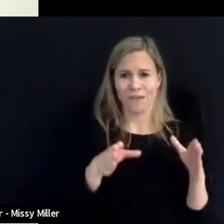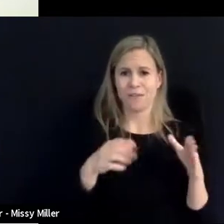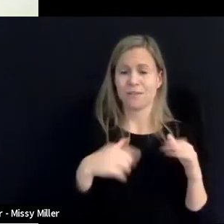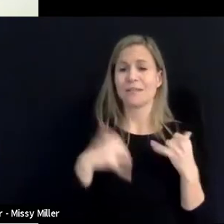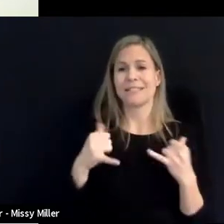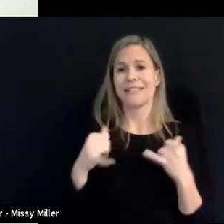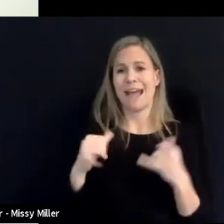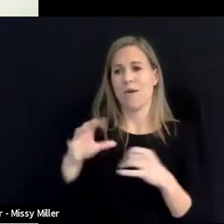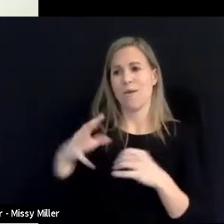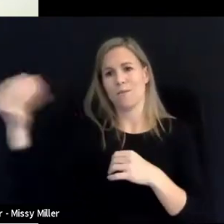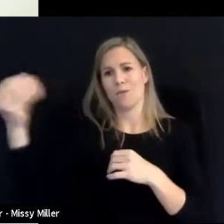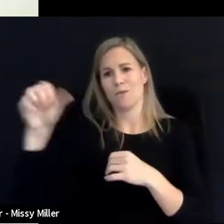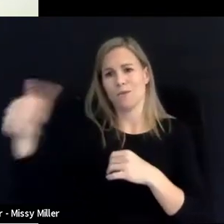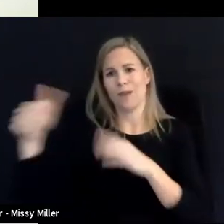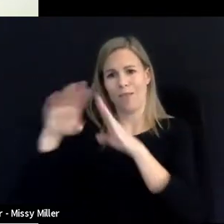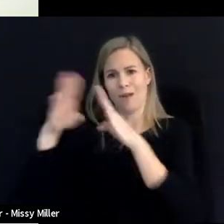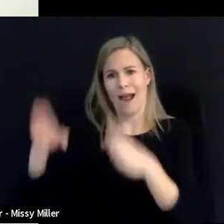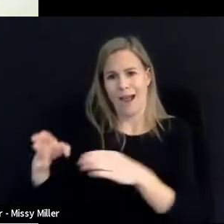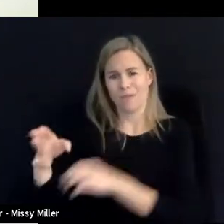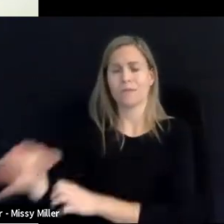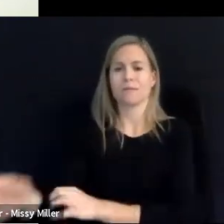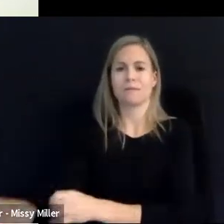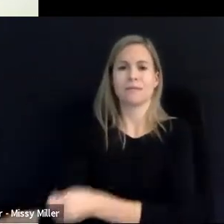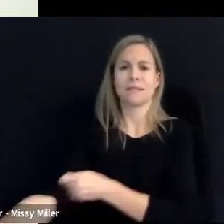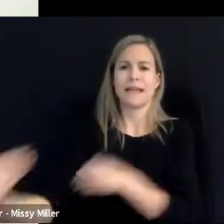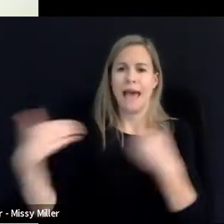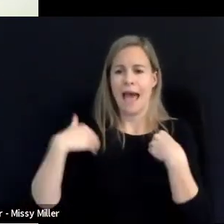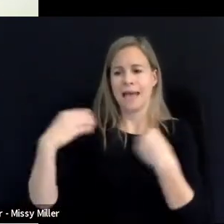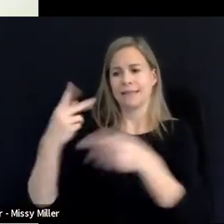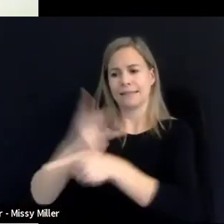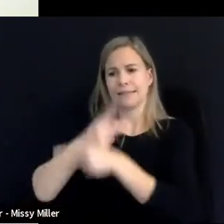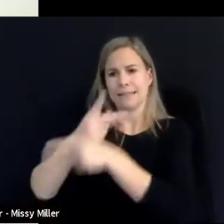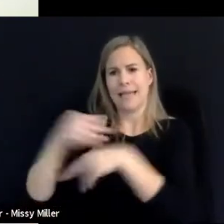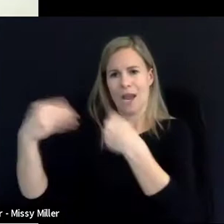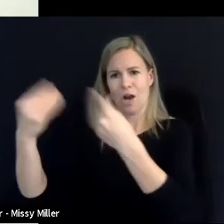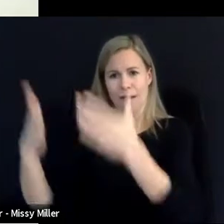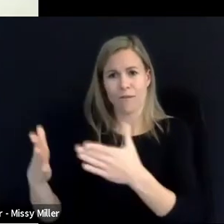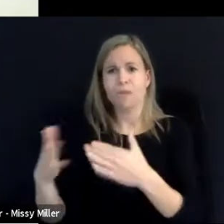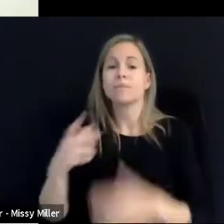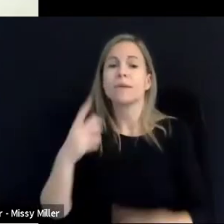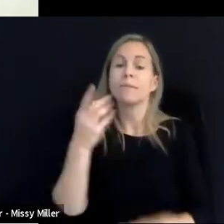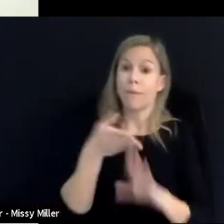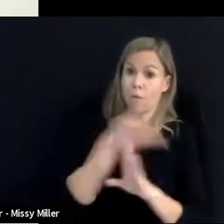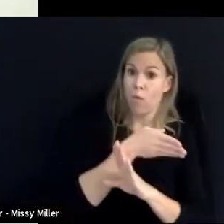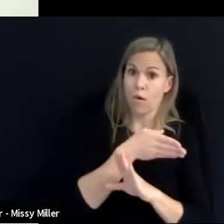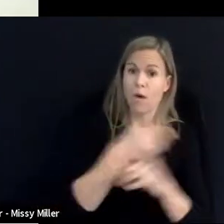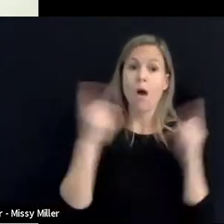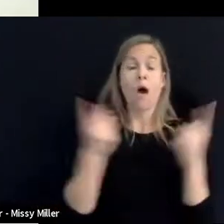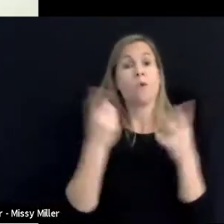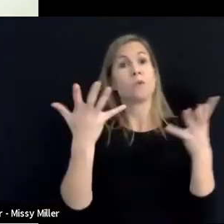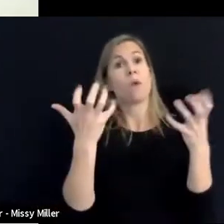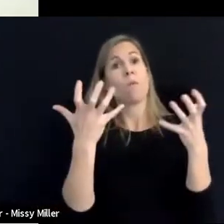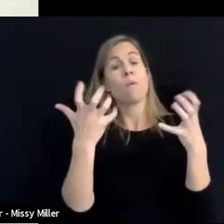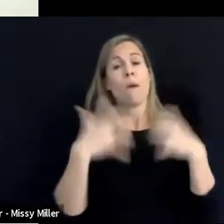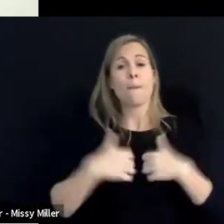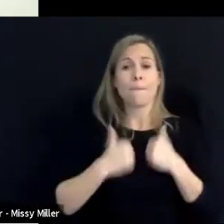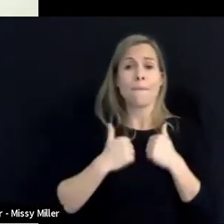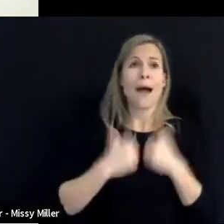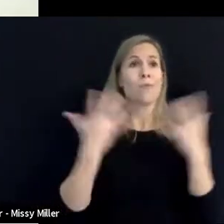'cause it's a problem with the caregivers, but he always wanted me to give him a bath frequently.